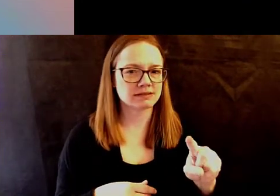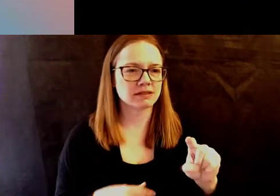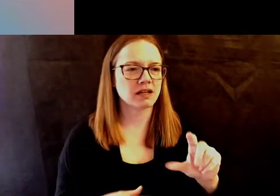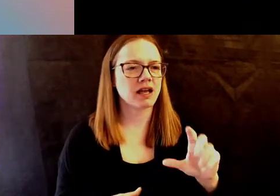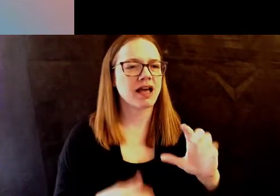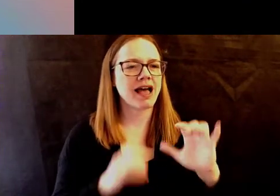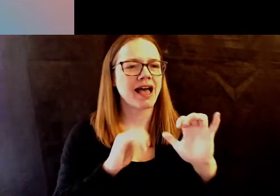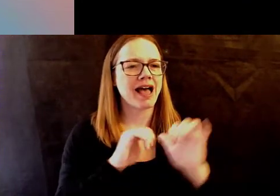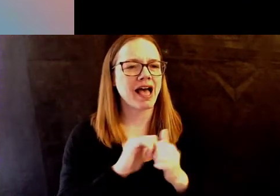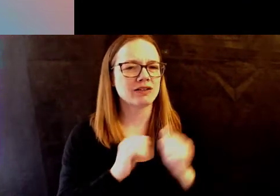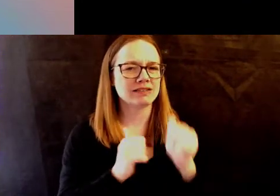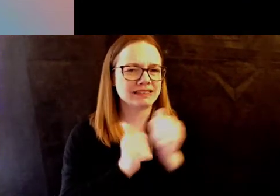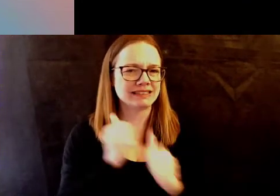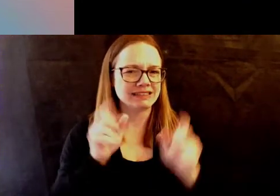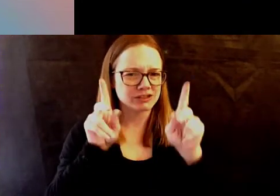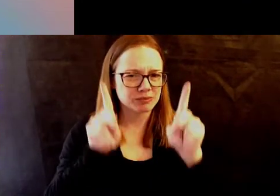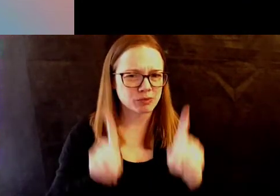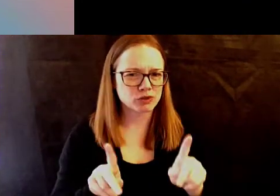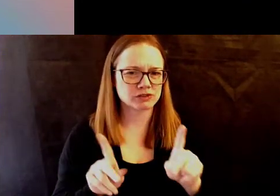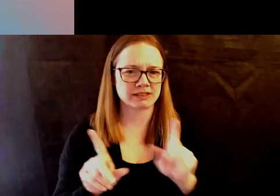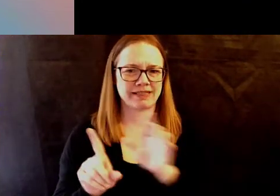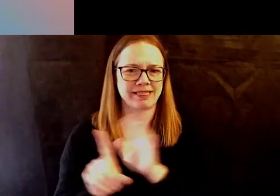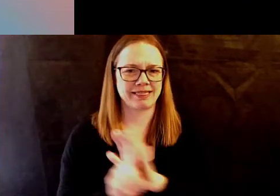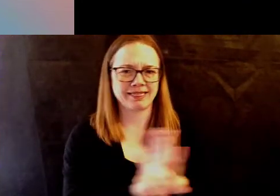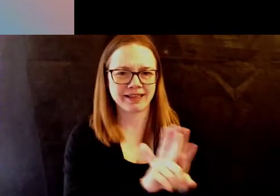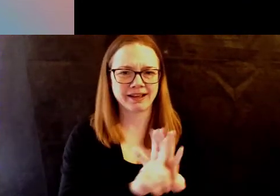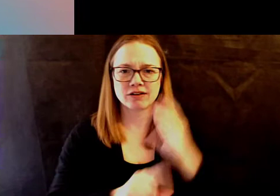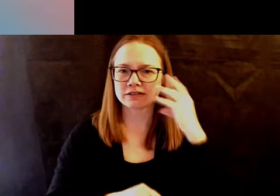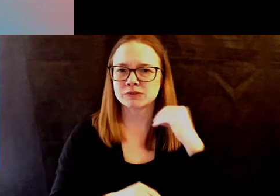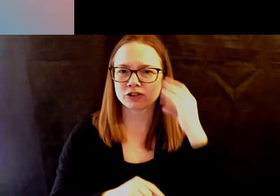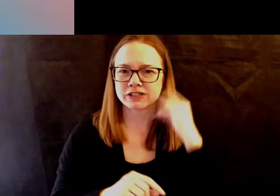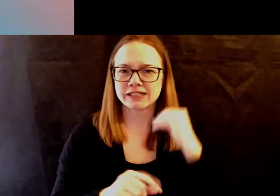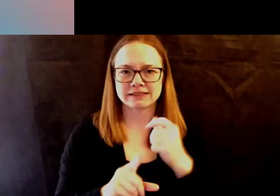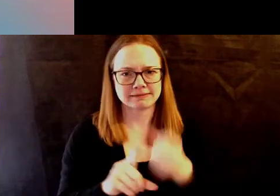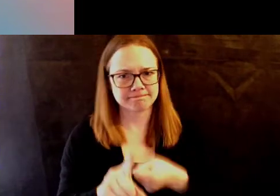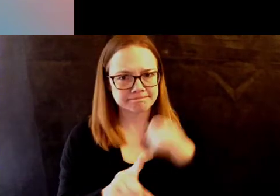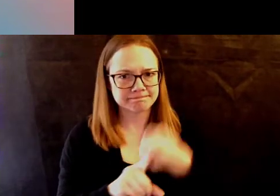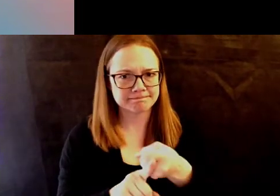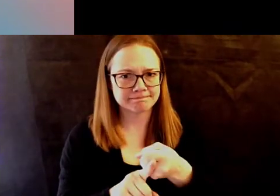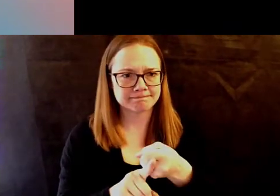in each of the areas listed here? Sure. Thanks, Katie.